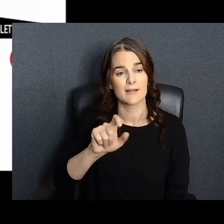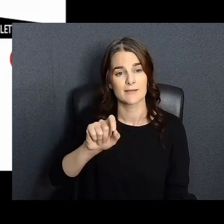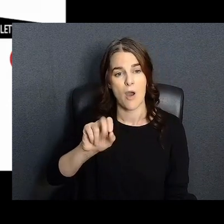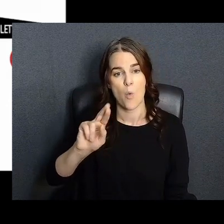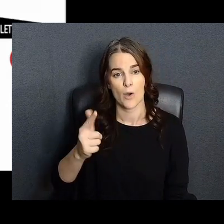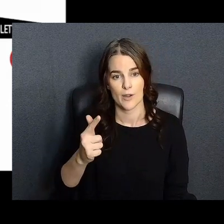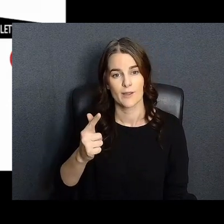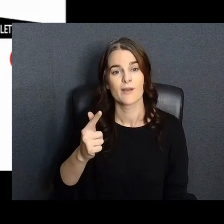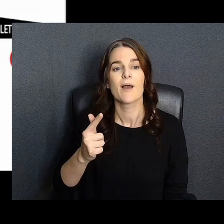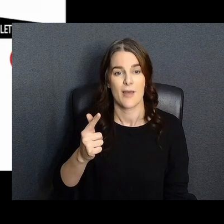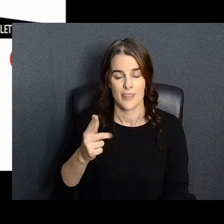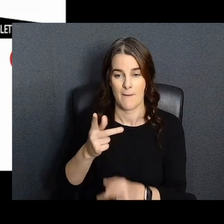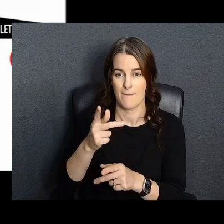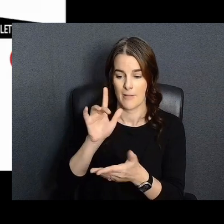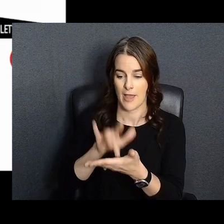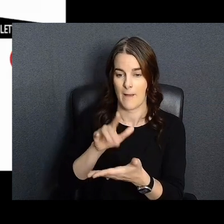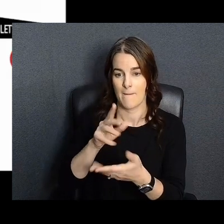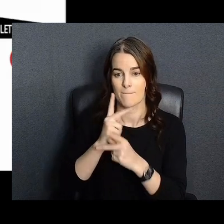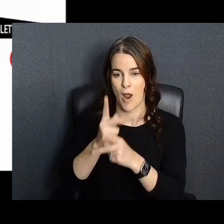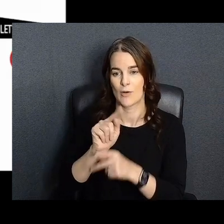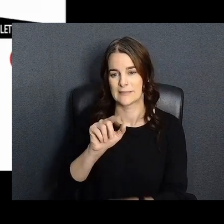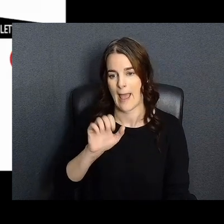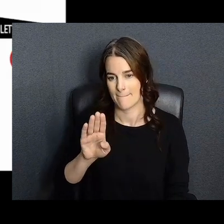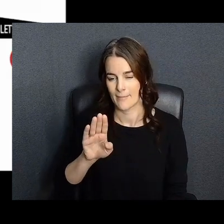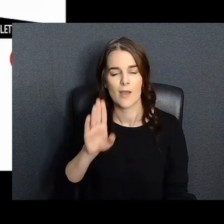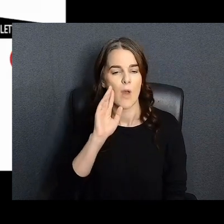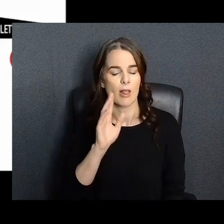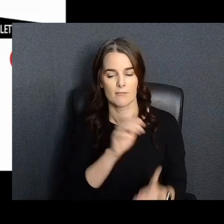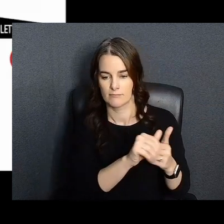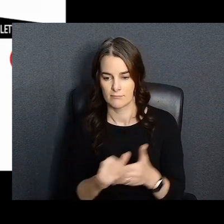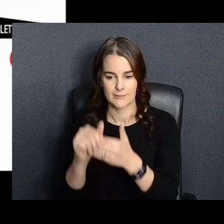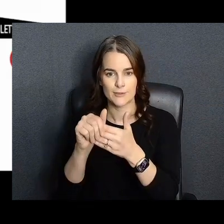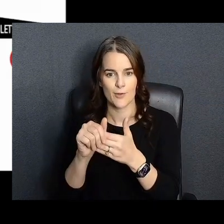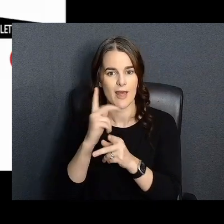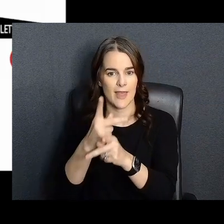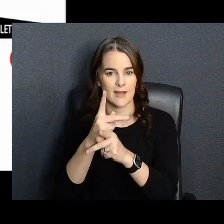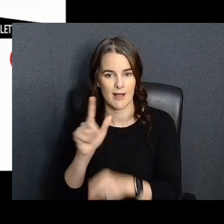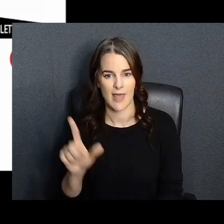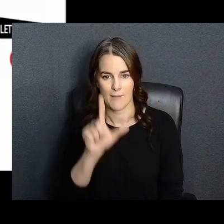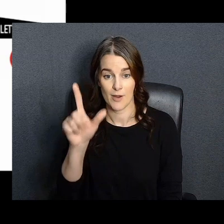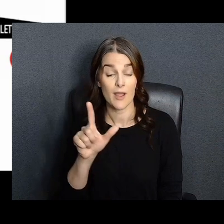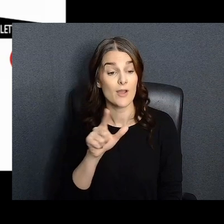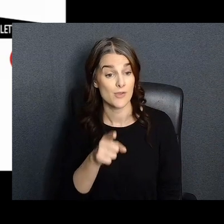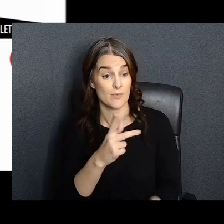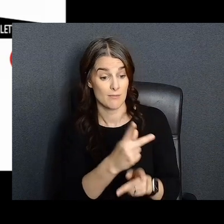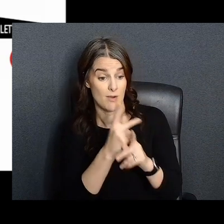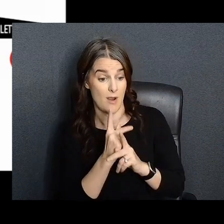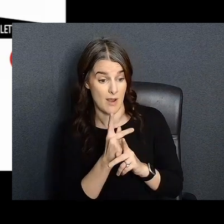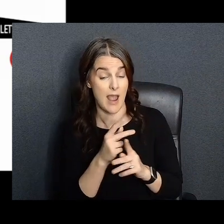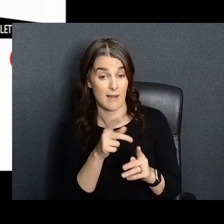that'll take you to the lending library. If you are borrowing an iPad and you want apps, there will be a notes section text box when